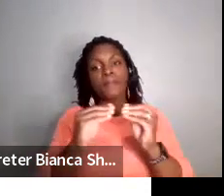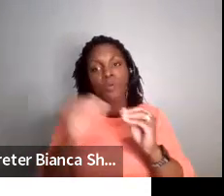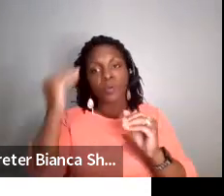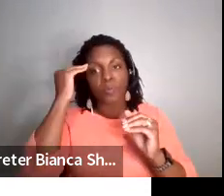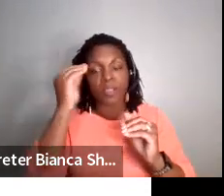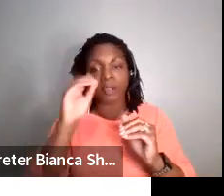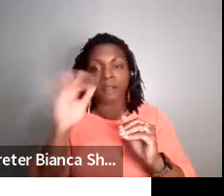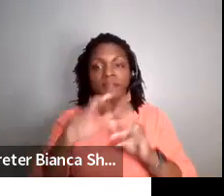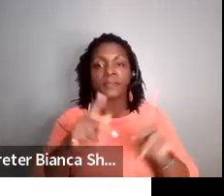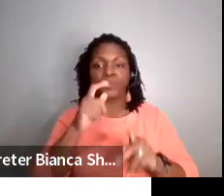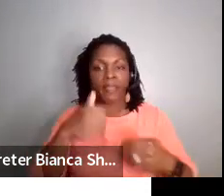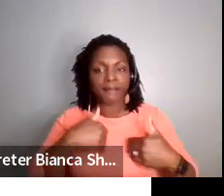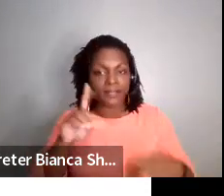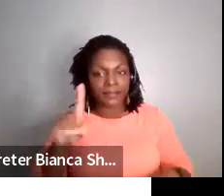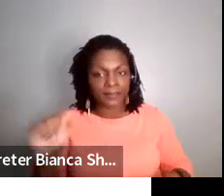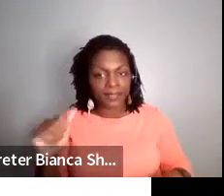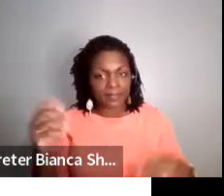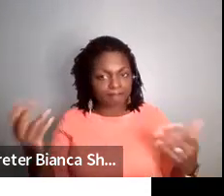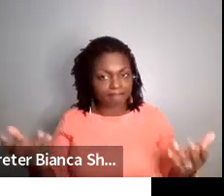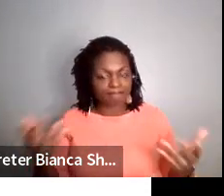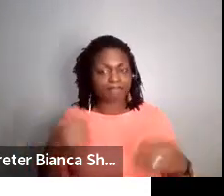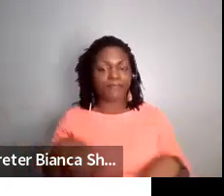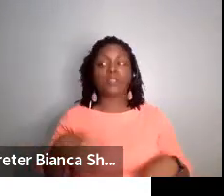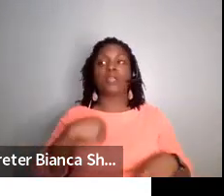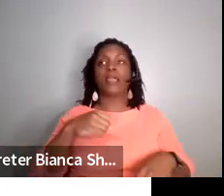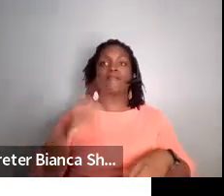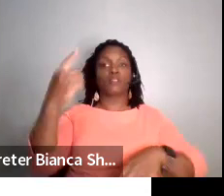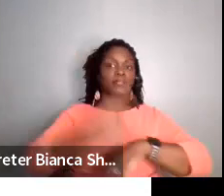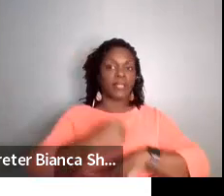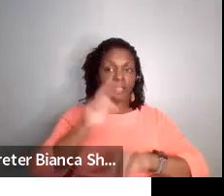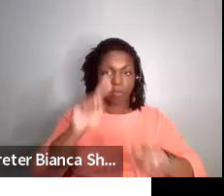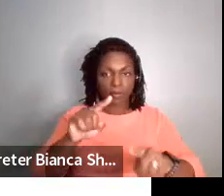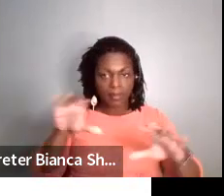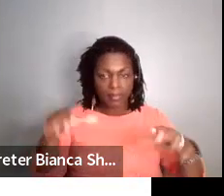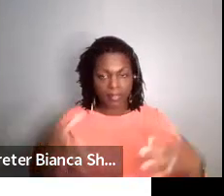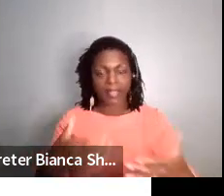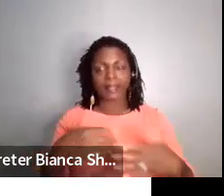So the first day I go with it, Class and I. After the introductions I introduce myself.